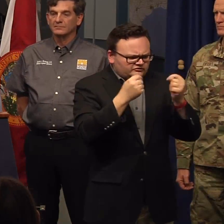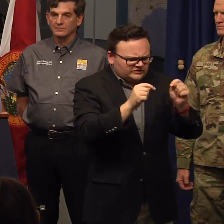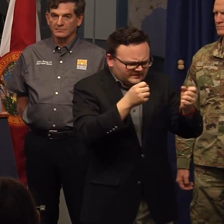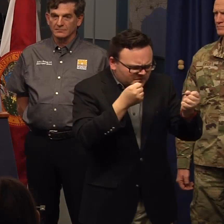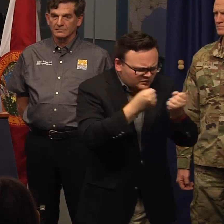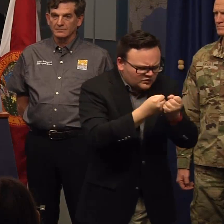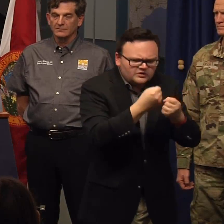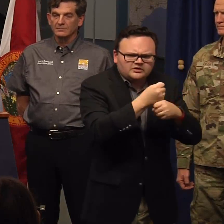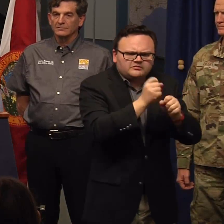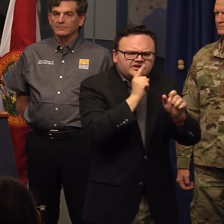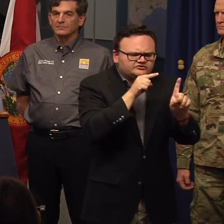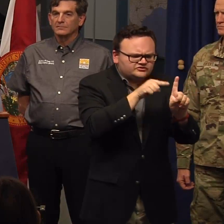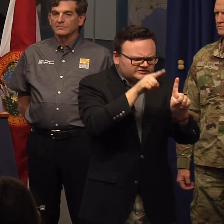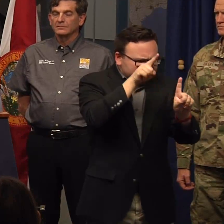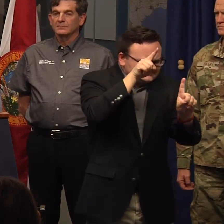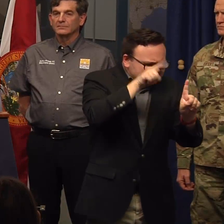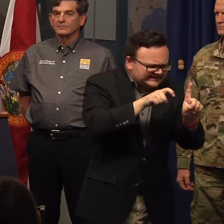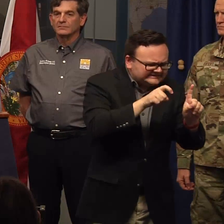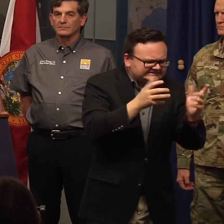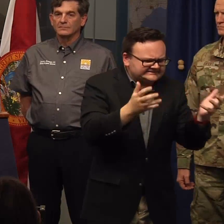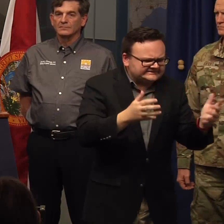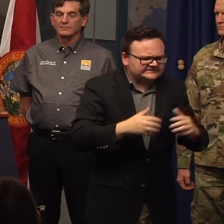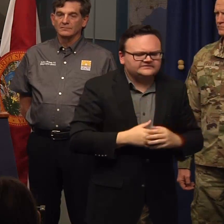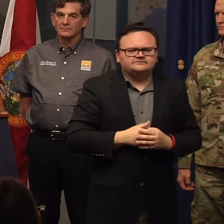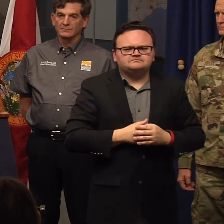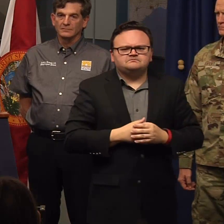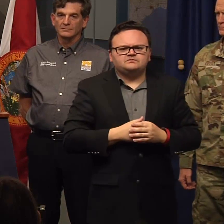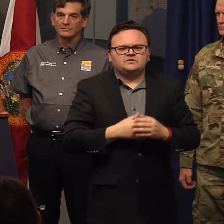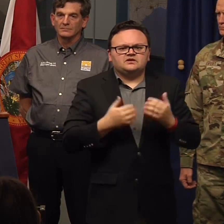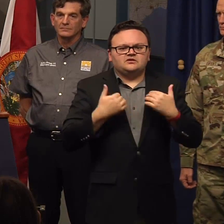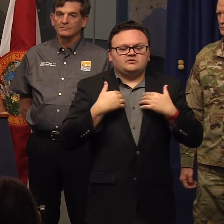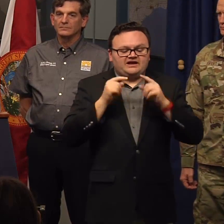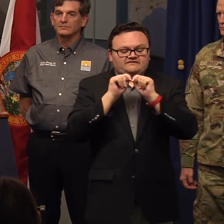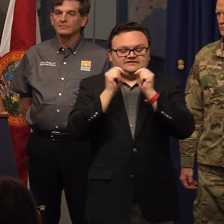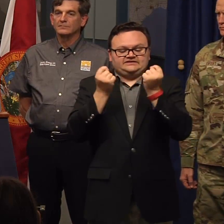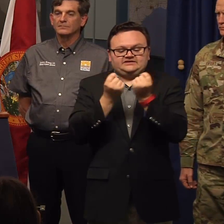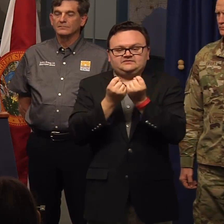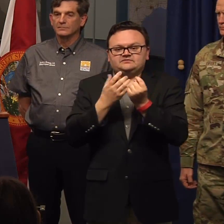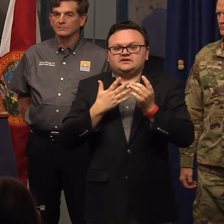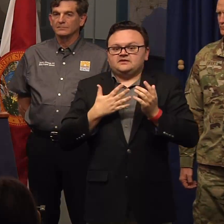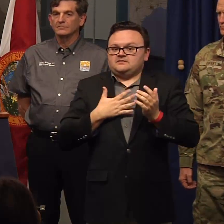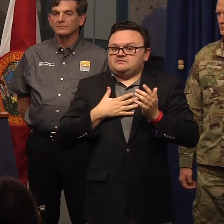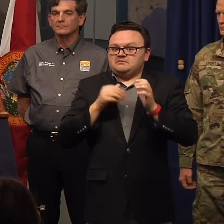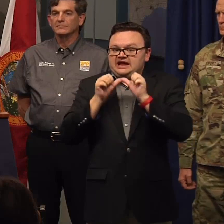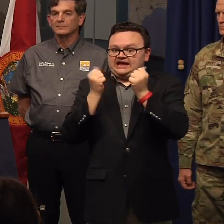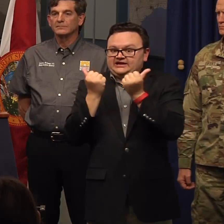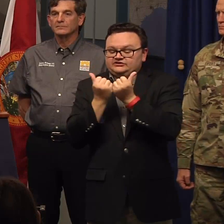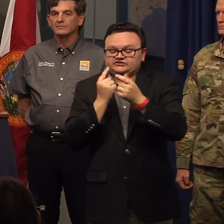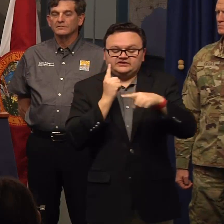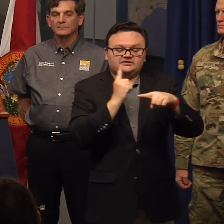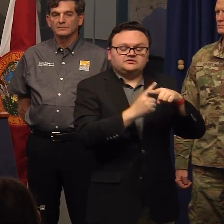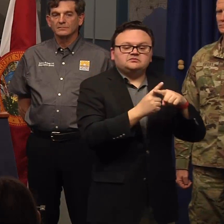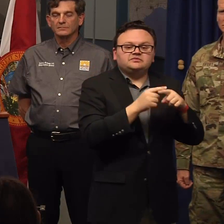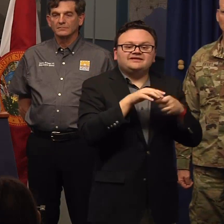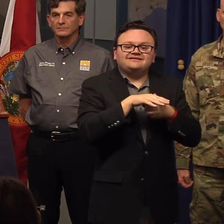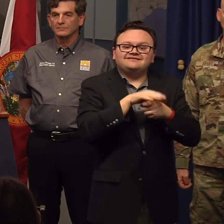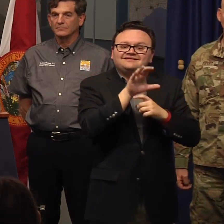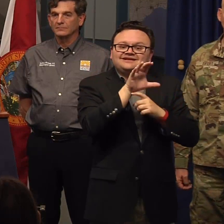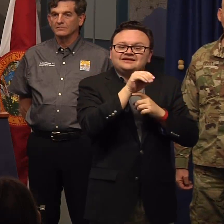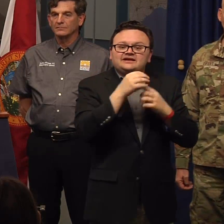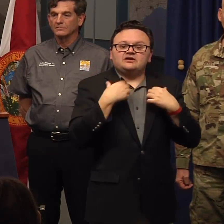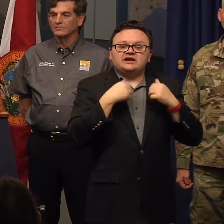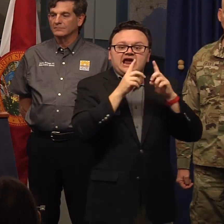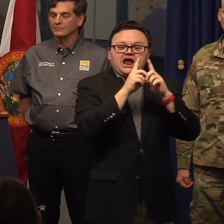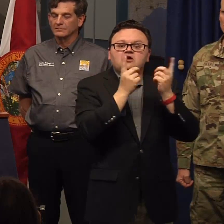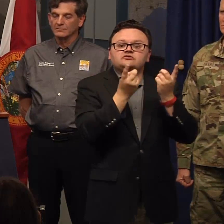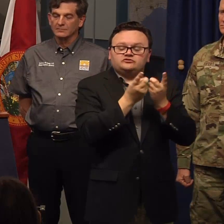A CALL IS MADE BY A FACILITY